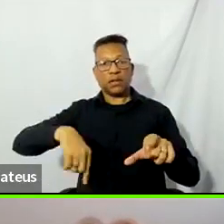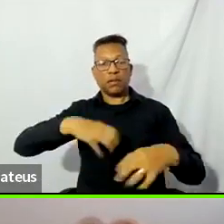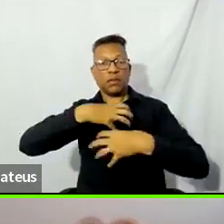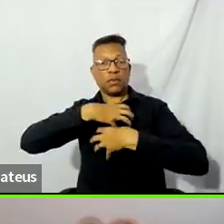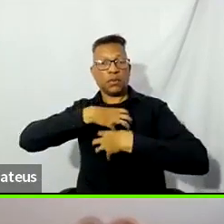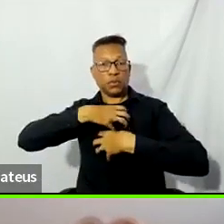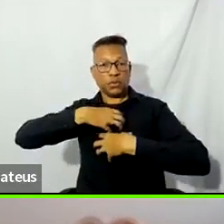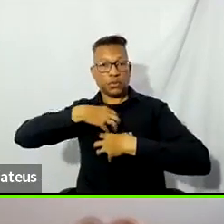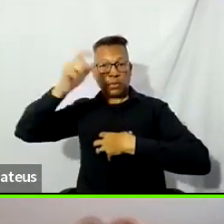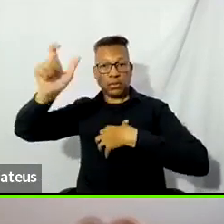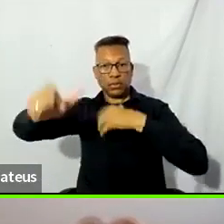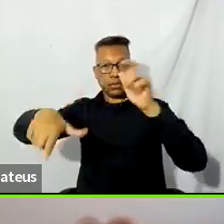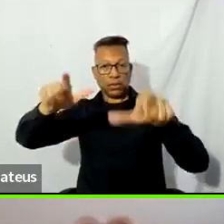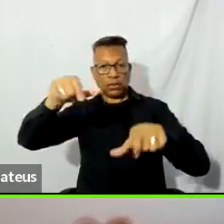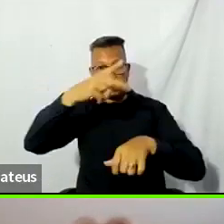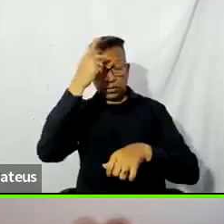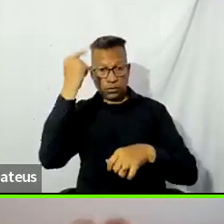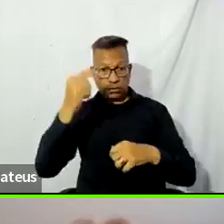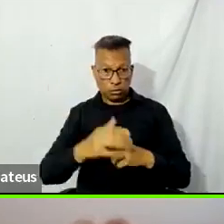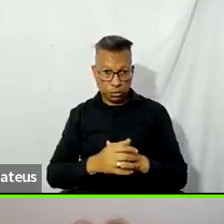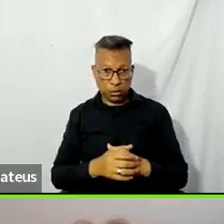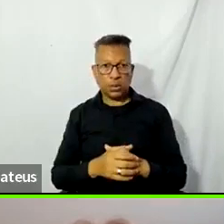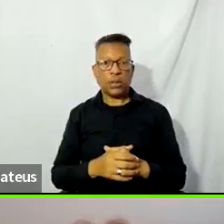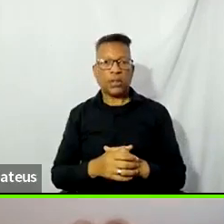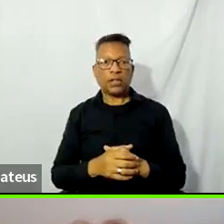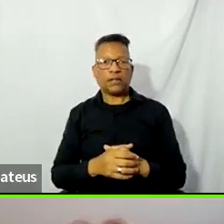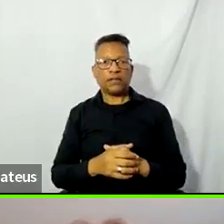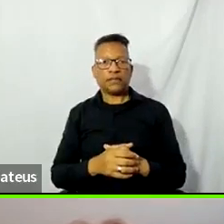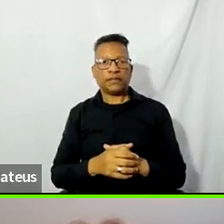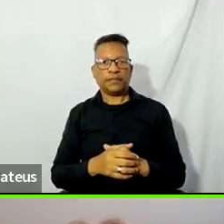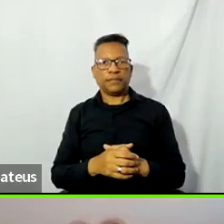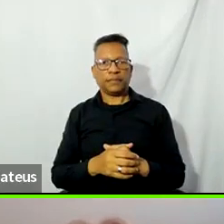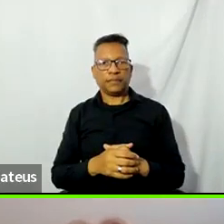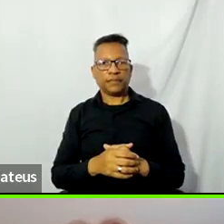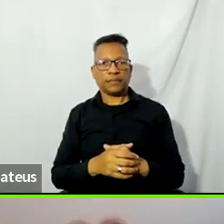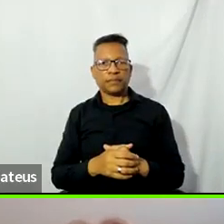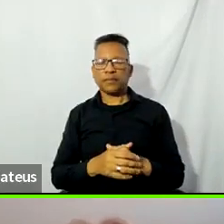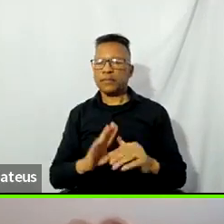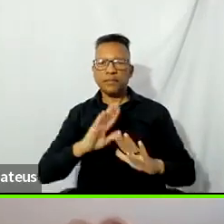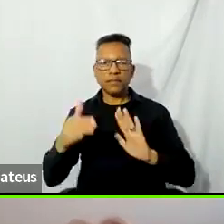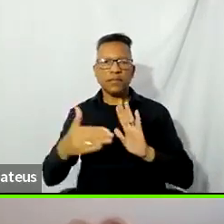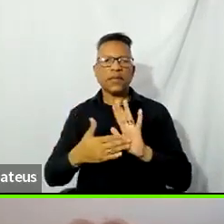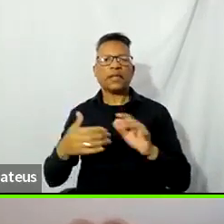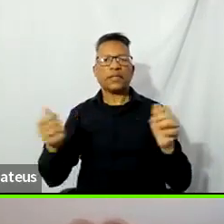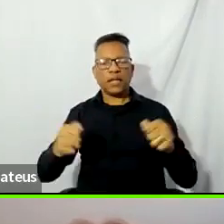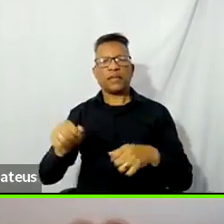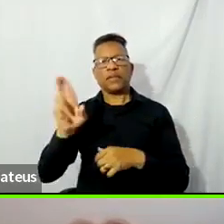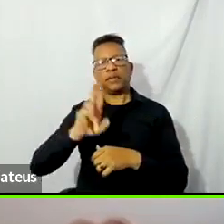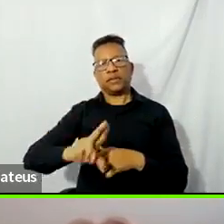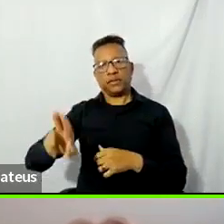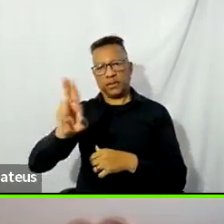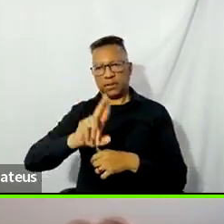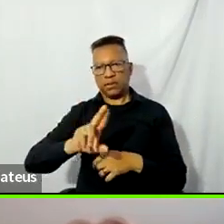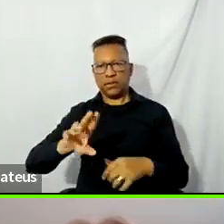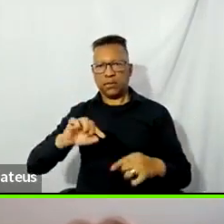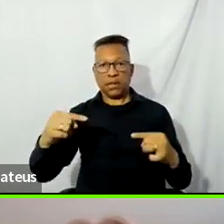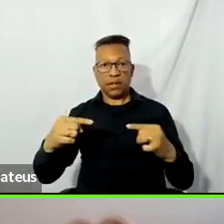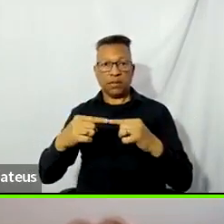of things. can Can be. You used be you used to control because or in or in that sense in that sense?